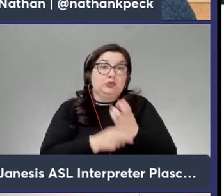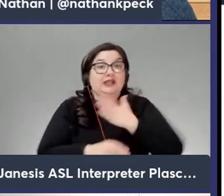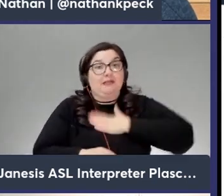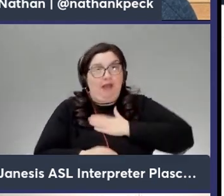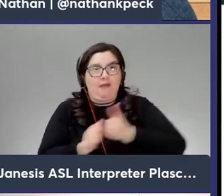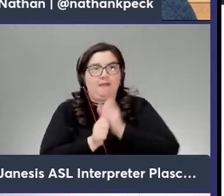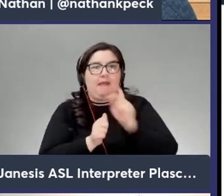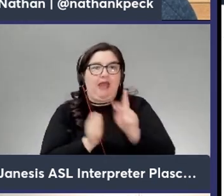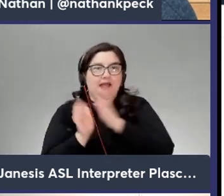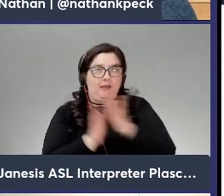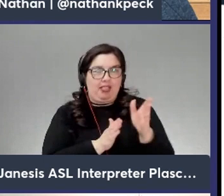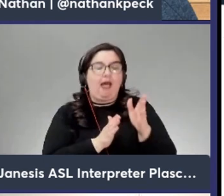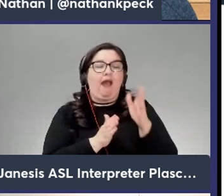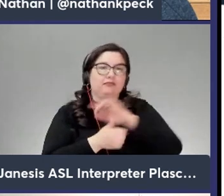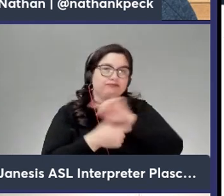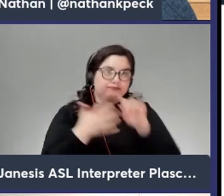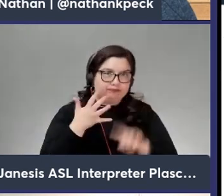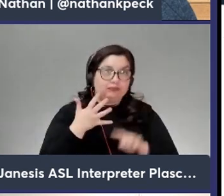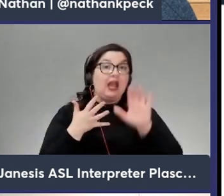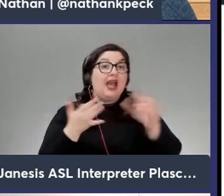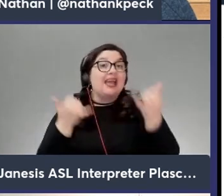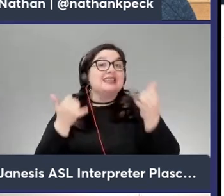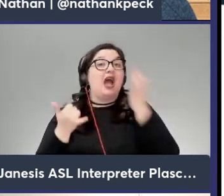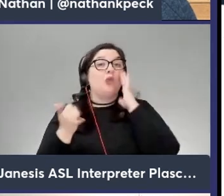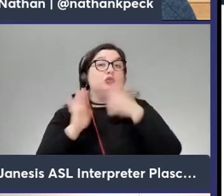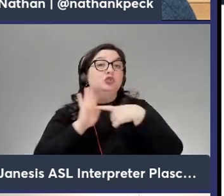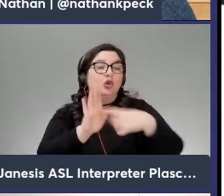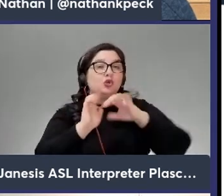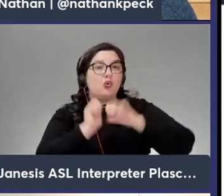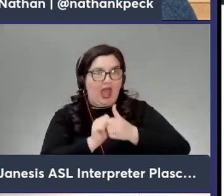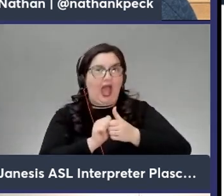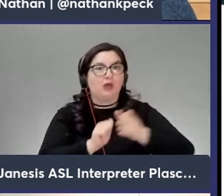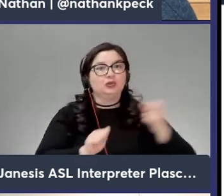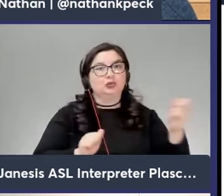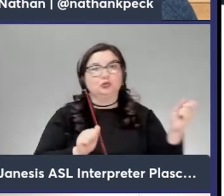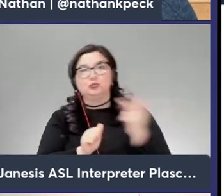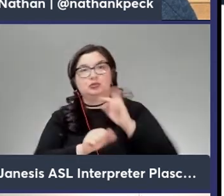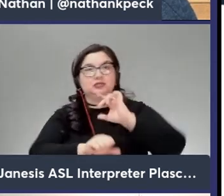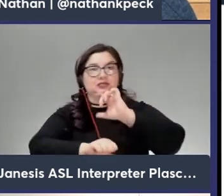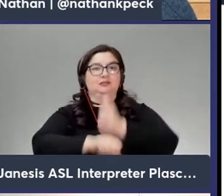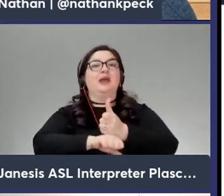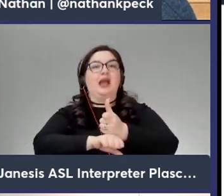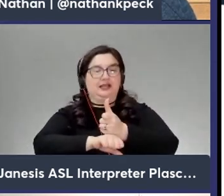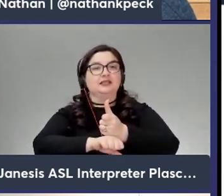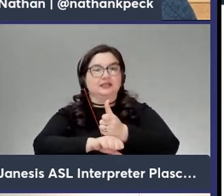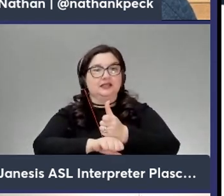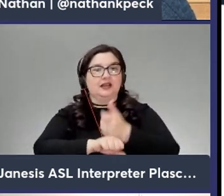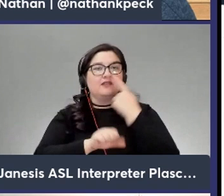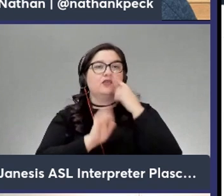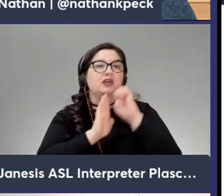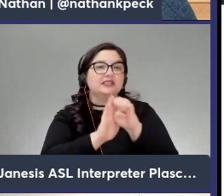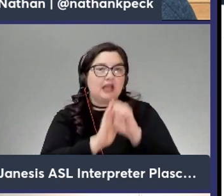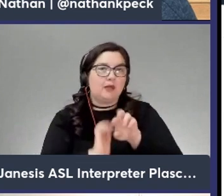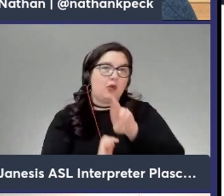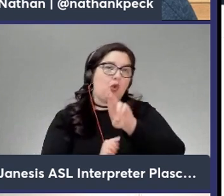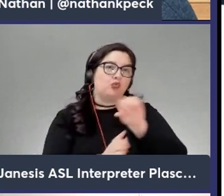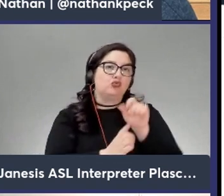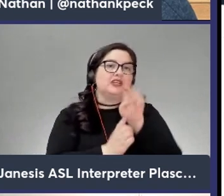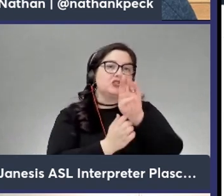Now I will show how to restore the backup. Say I want to restore backups of this S3 bucket.